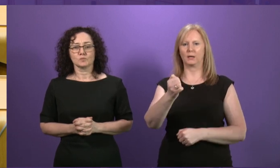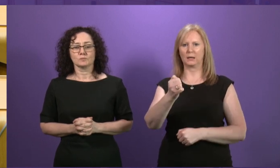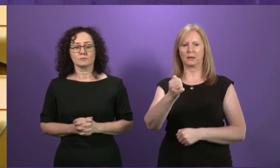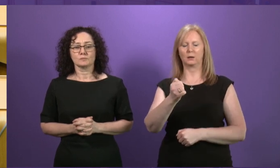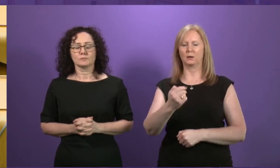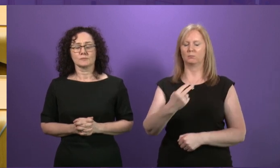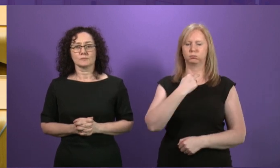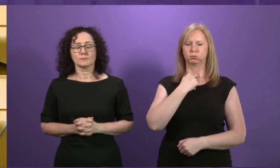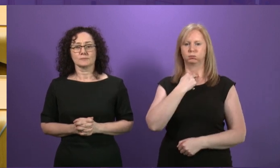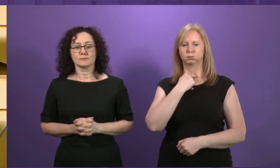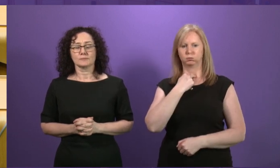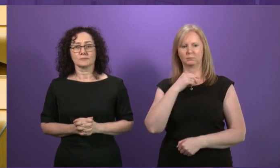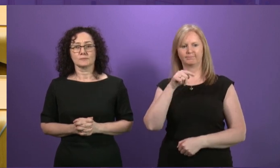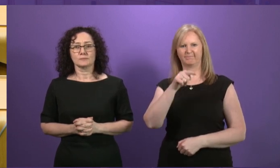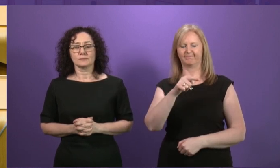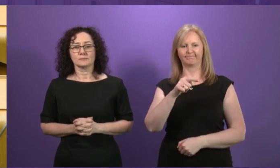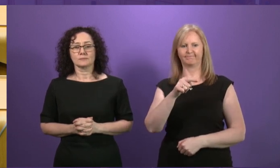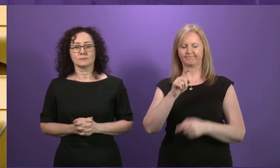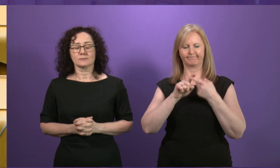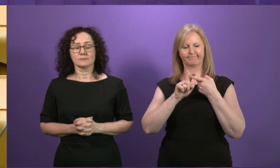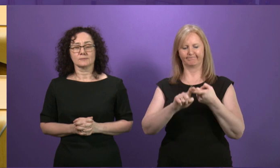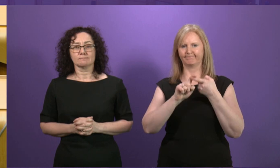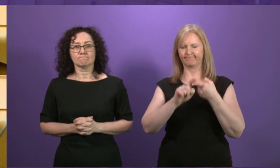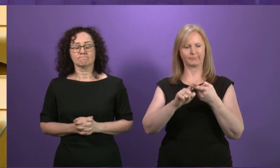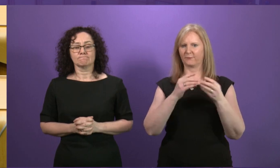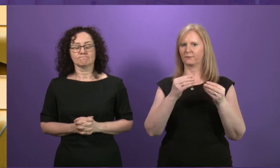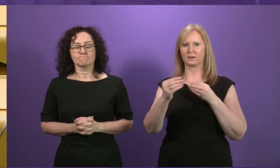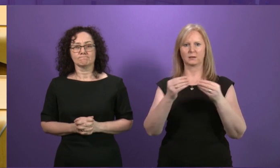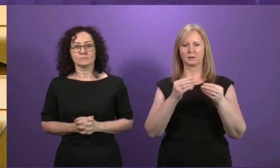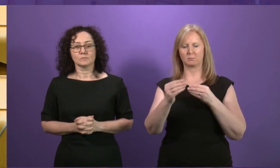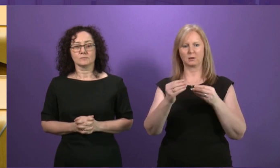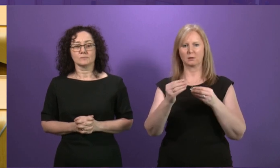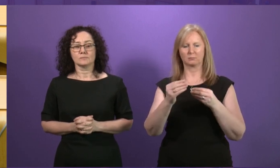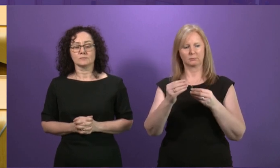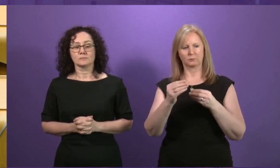Gemini Rail has been inflexible, unimaginative and slow to engage meaningfully in our efforts